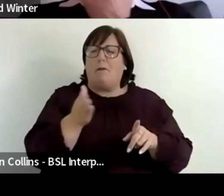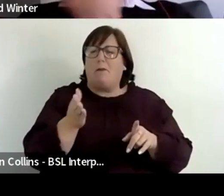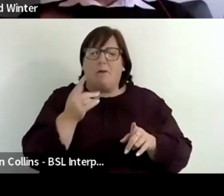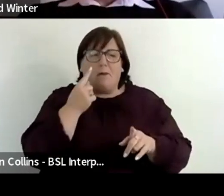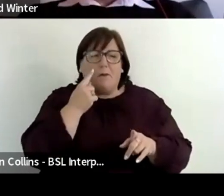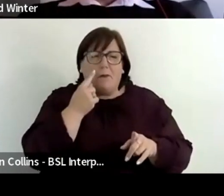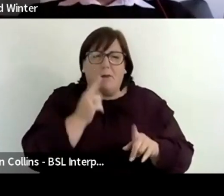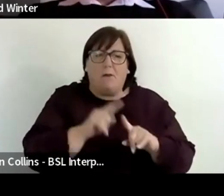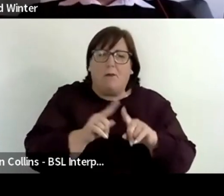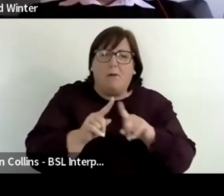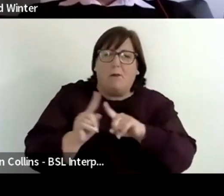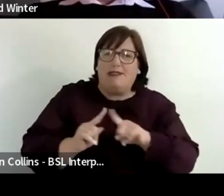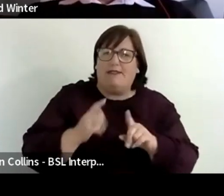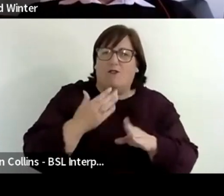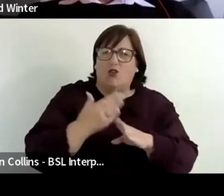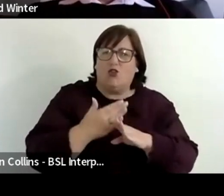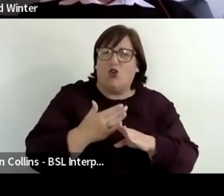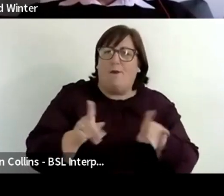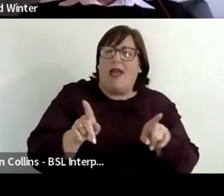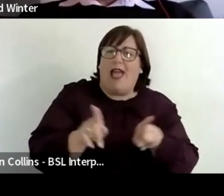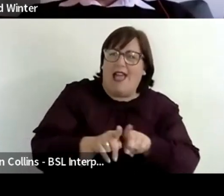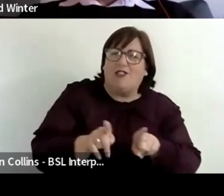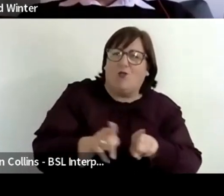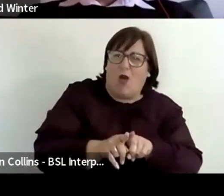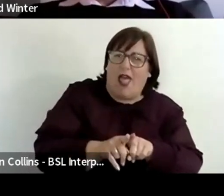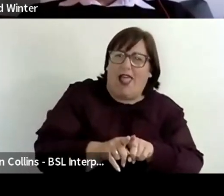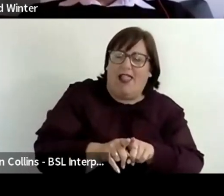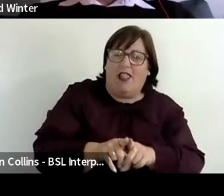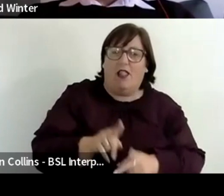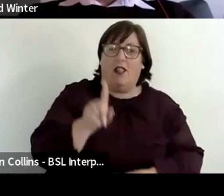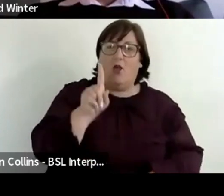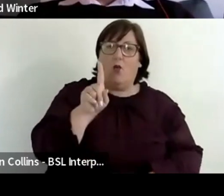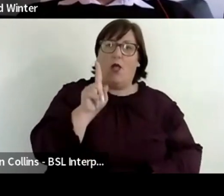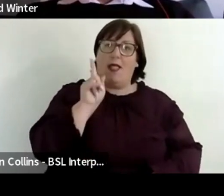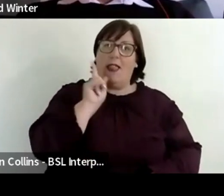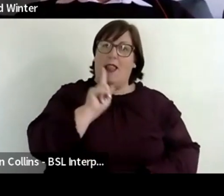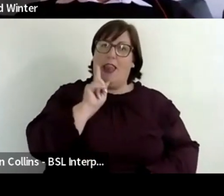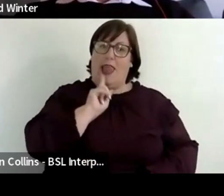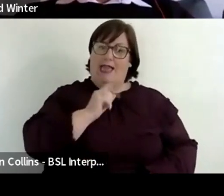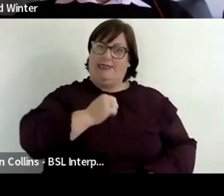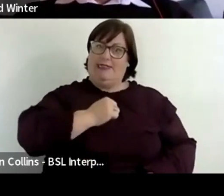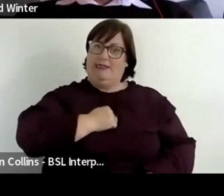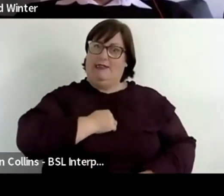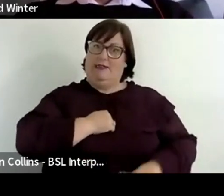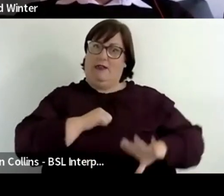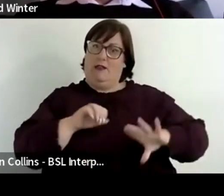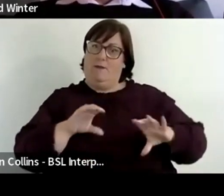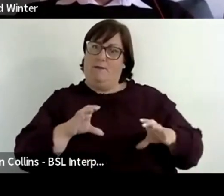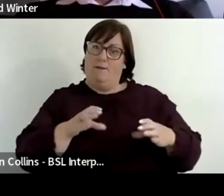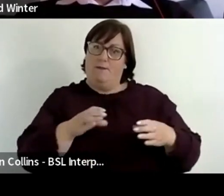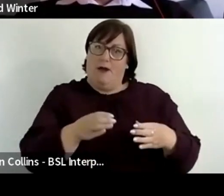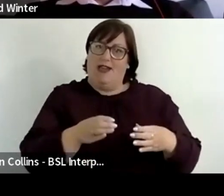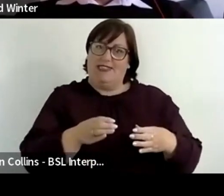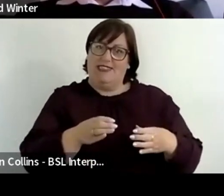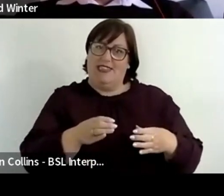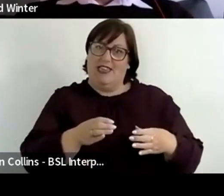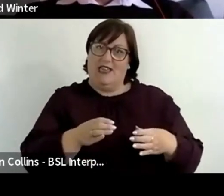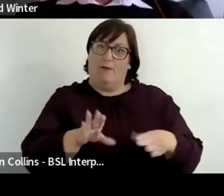Absolutely, I have a lady in my team, and I have had a gentleman in my team that also have those skills sets that